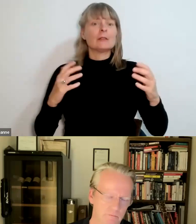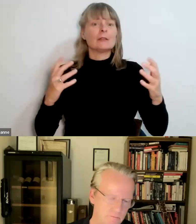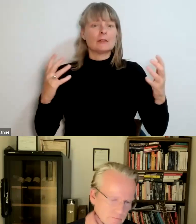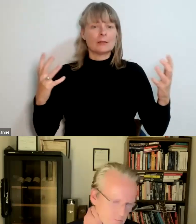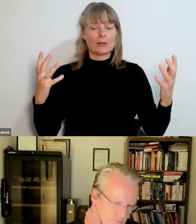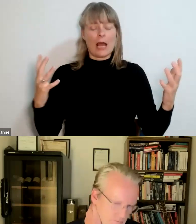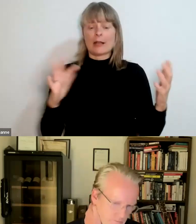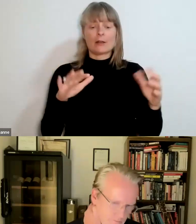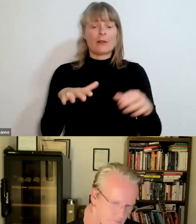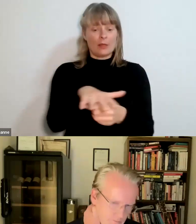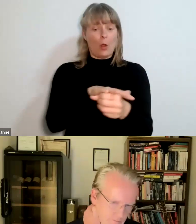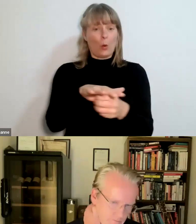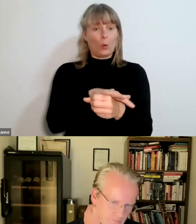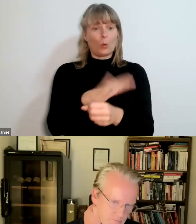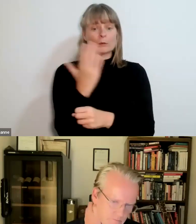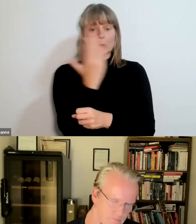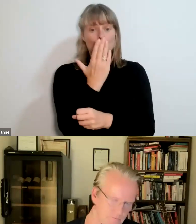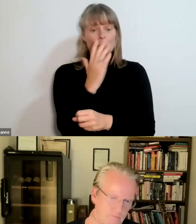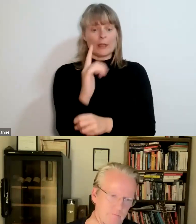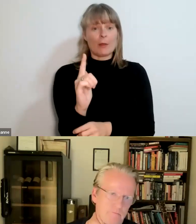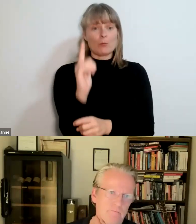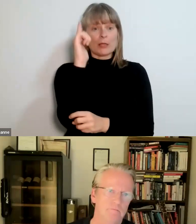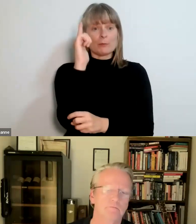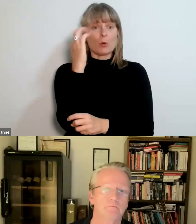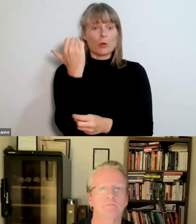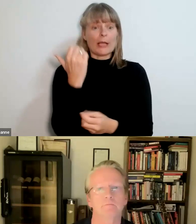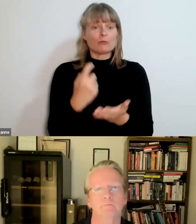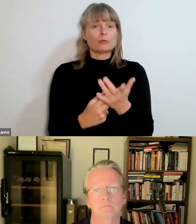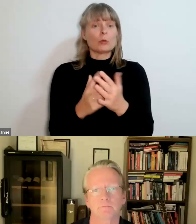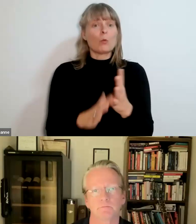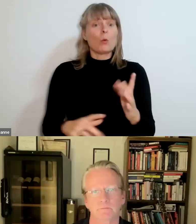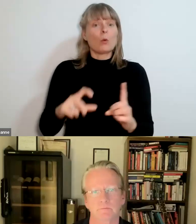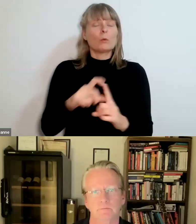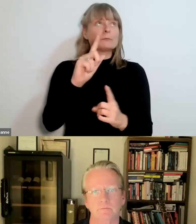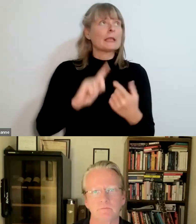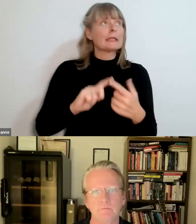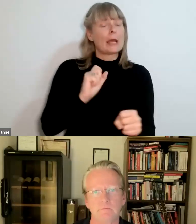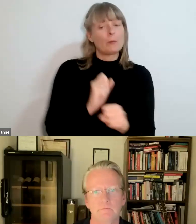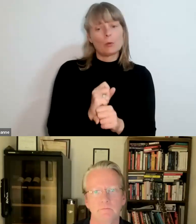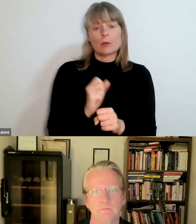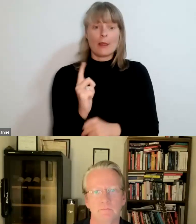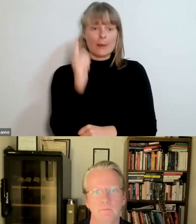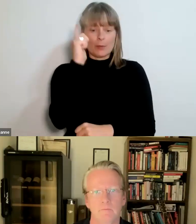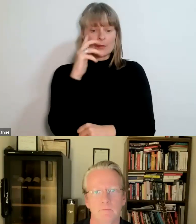the local school level and the change can start to happen when perhaps the system that that that school is operating in